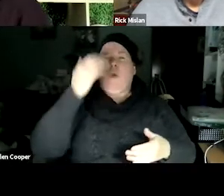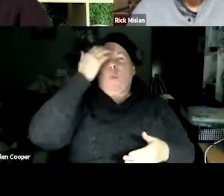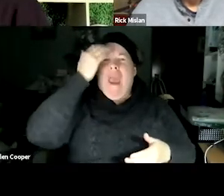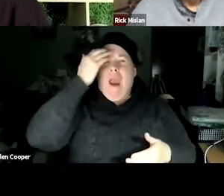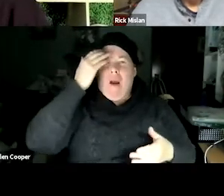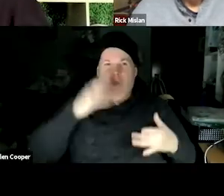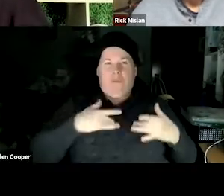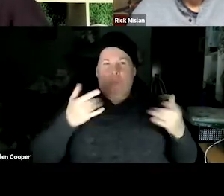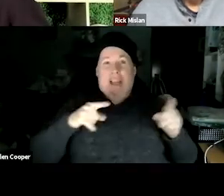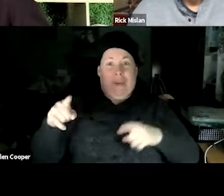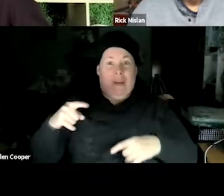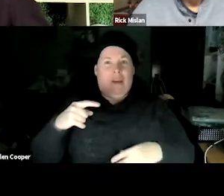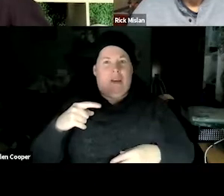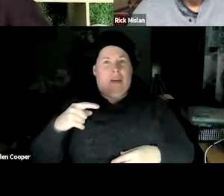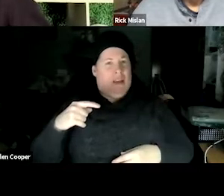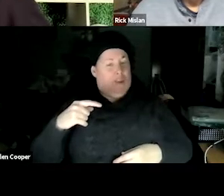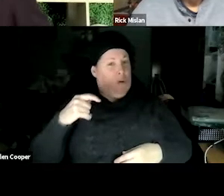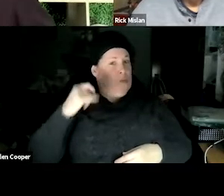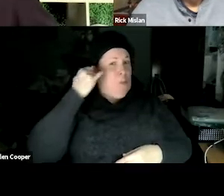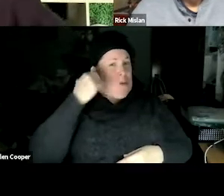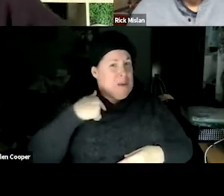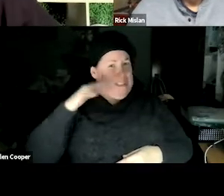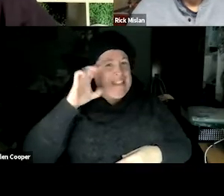I'm a CEO of a company, right. I don't have a public company, for that matter.